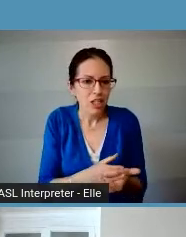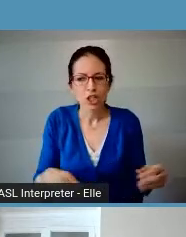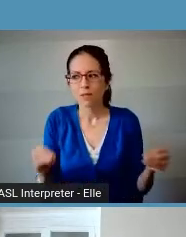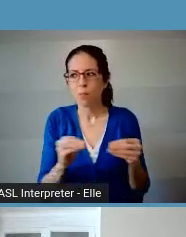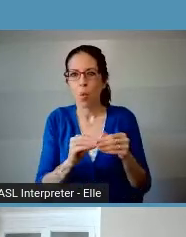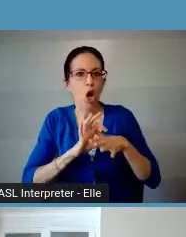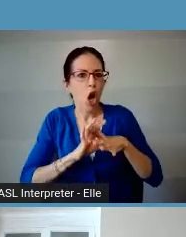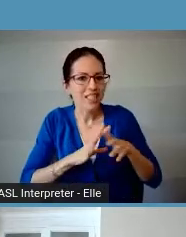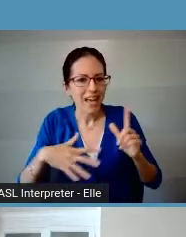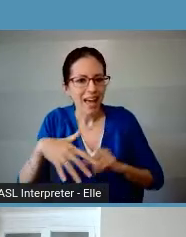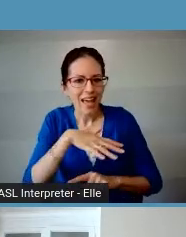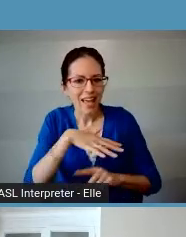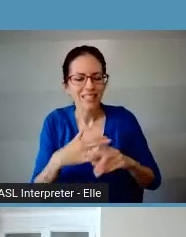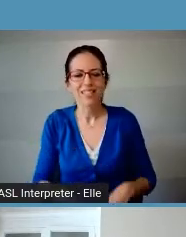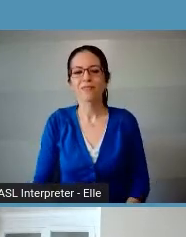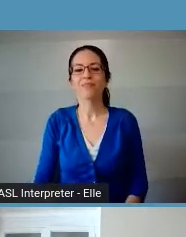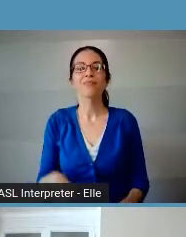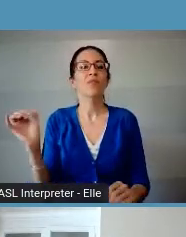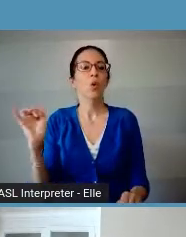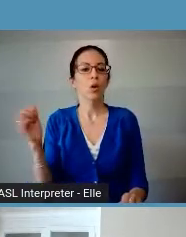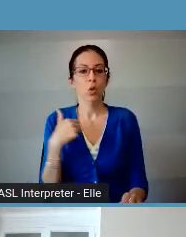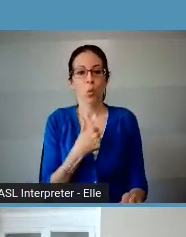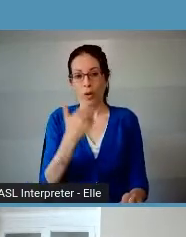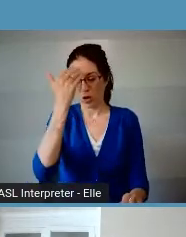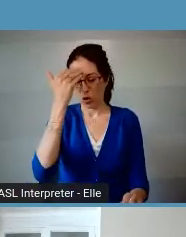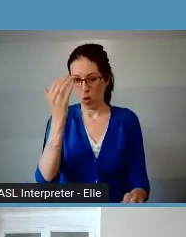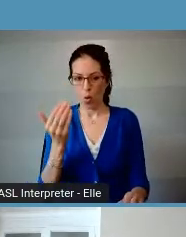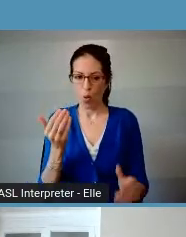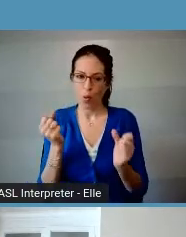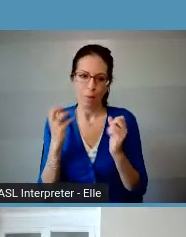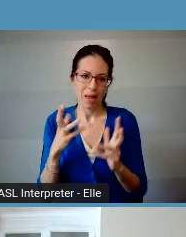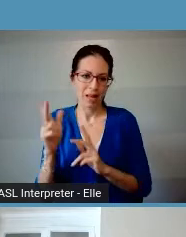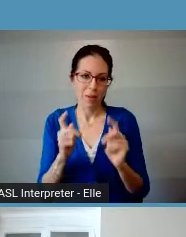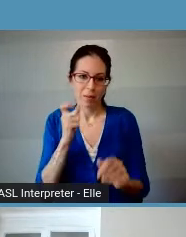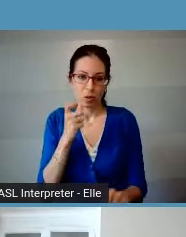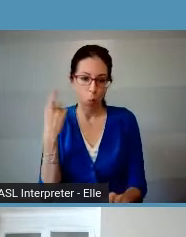Let us know that a lot of people don't realize that Lighting The Way is a project of New